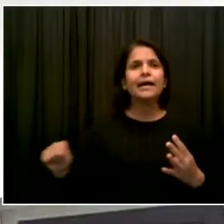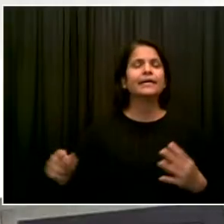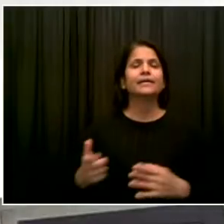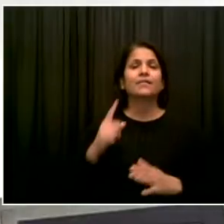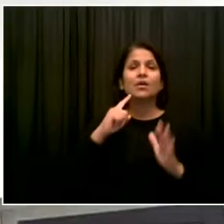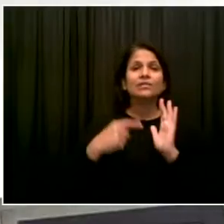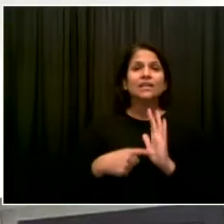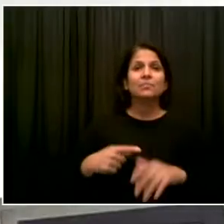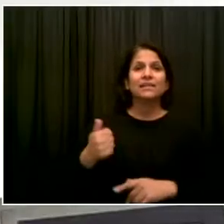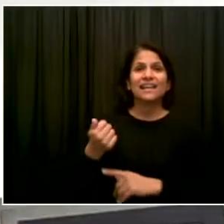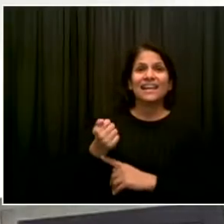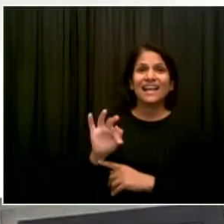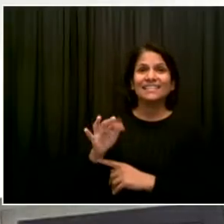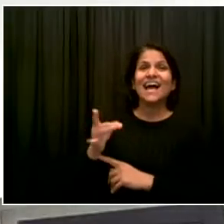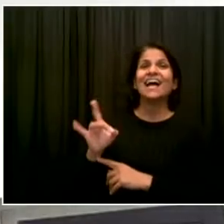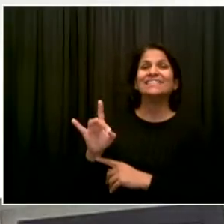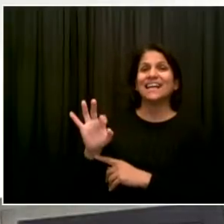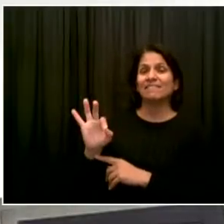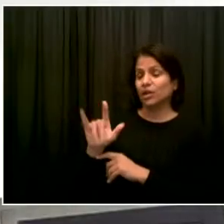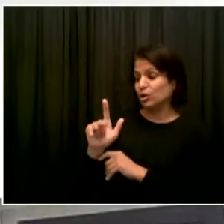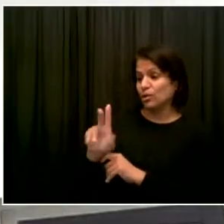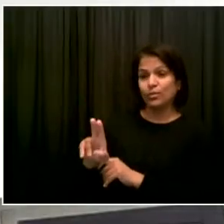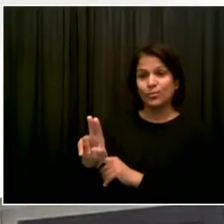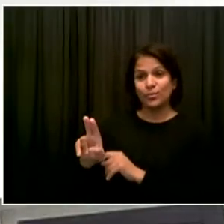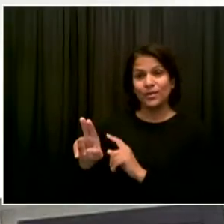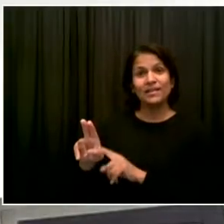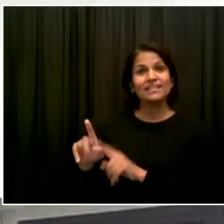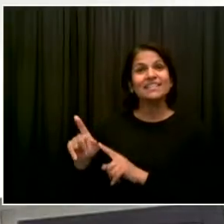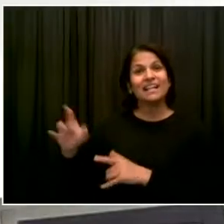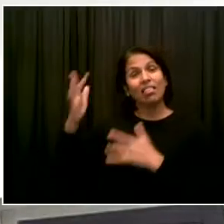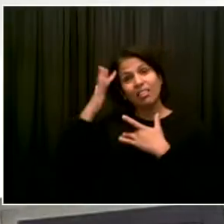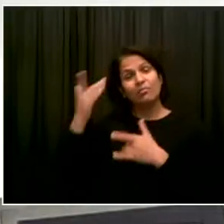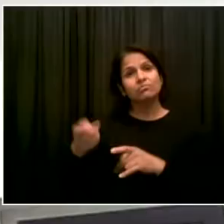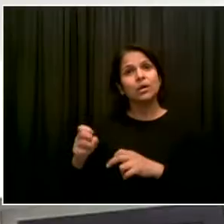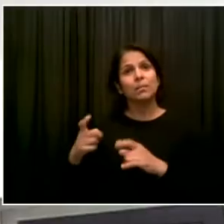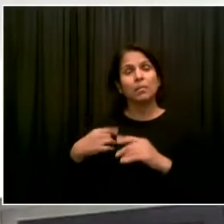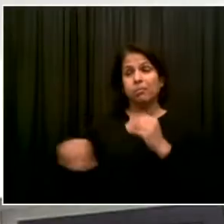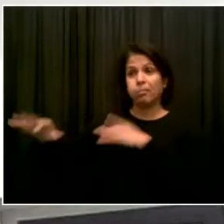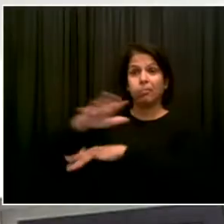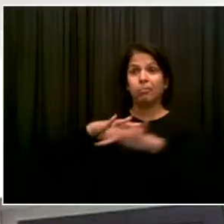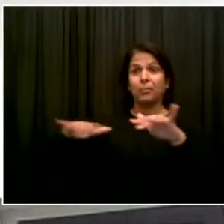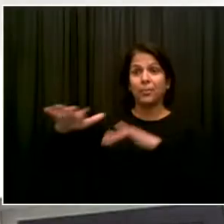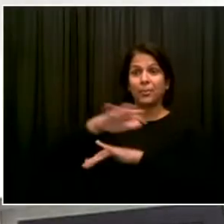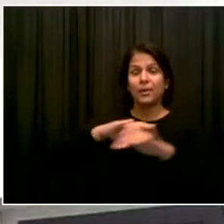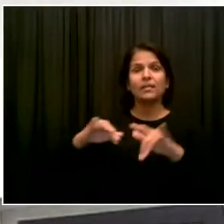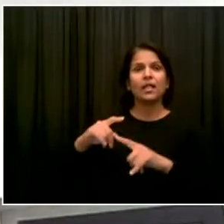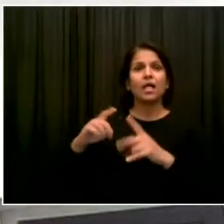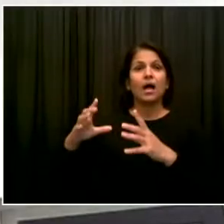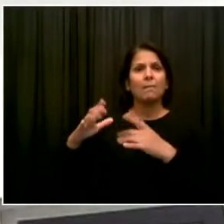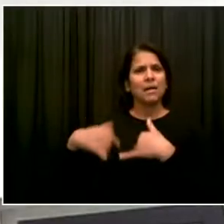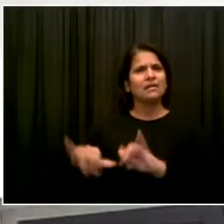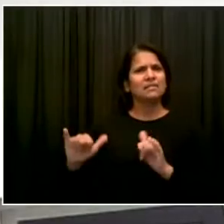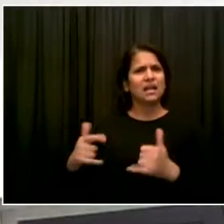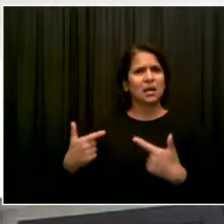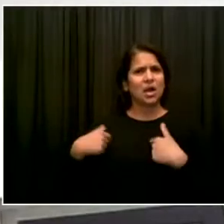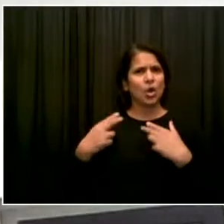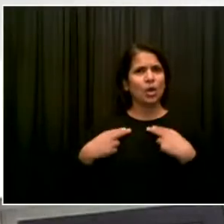THE COVID-19 VIRUS JUST AS WE HAVE LEARNED TO COEXIST WITH THE